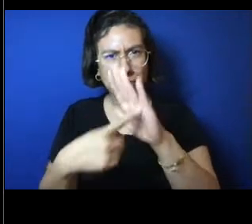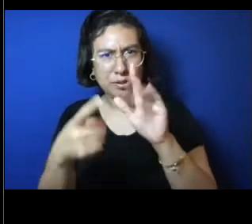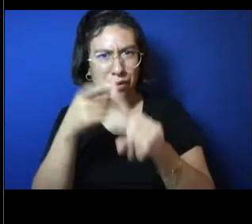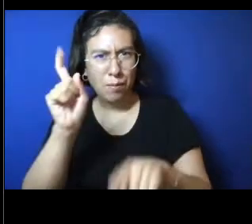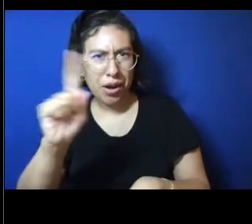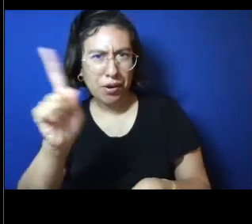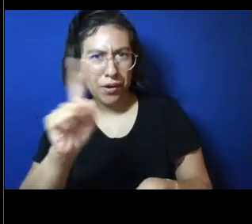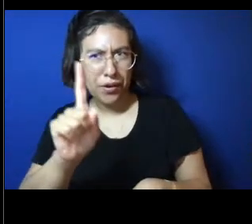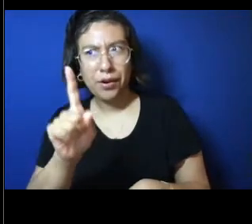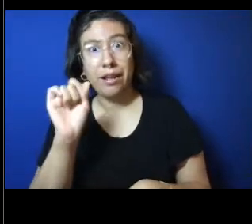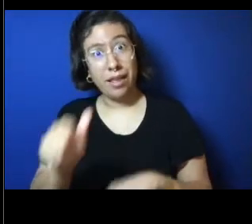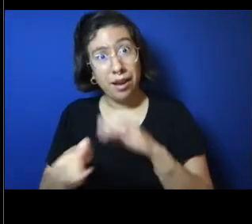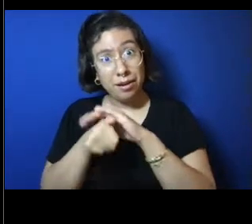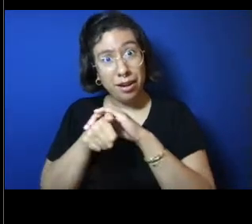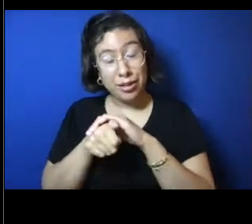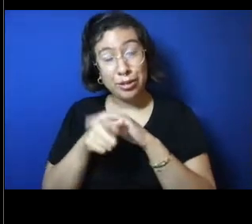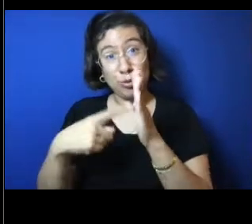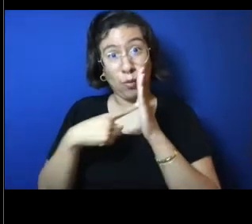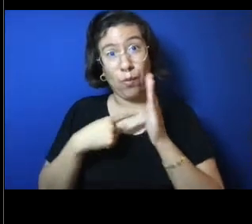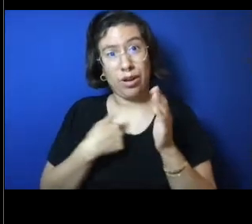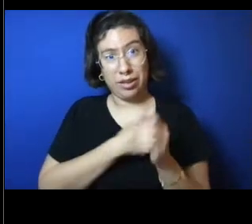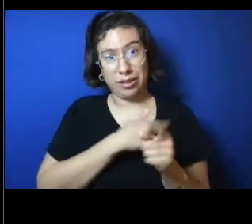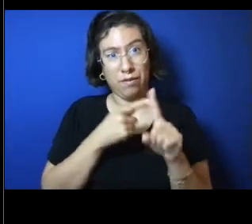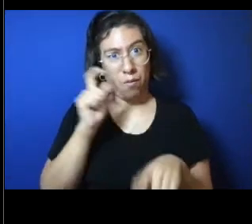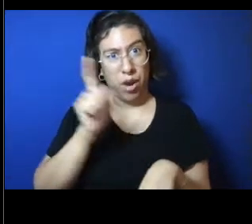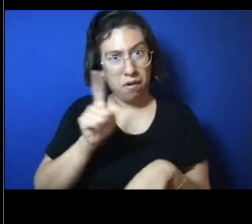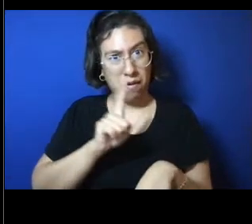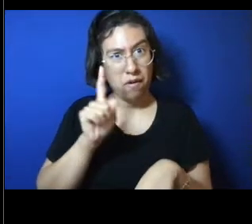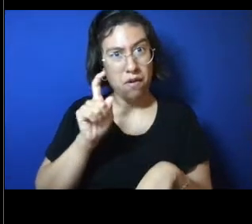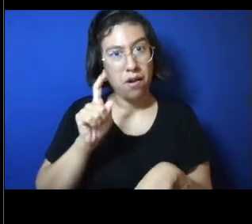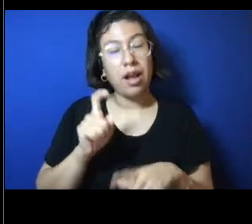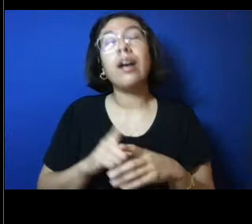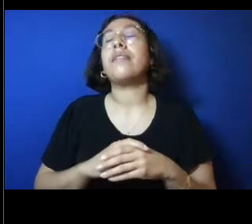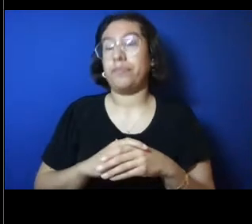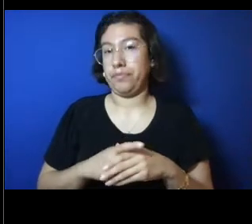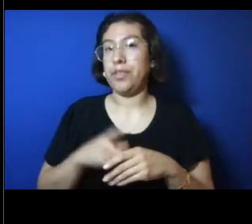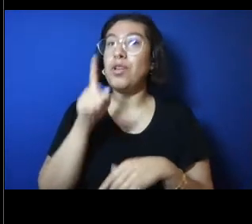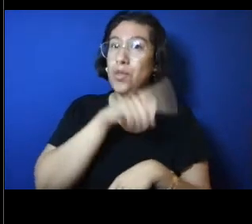So those sea turtles that you showed us. Yup. So those were, unfortunately,